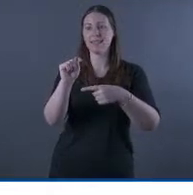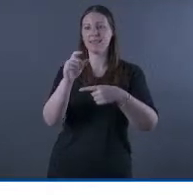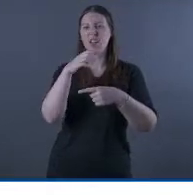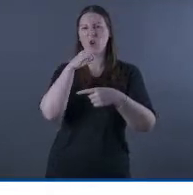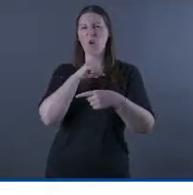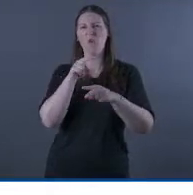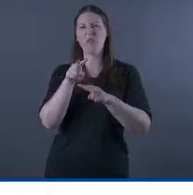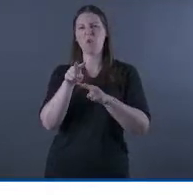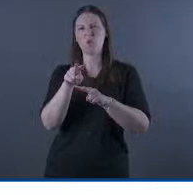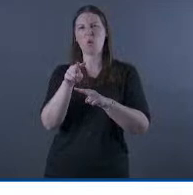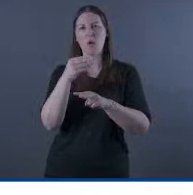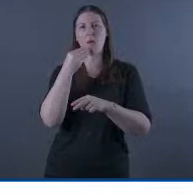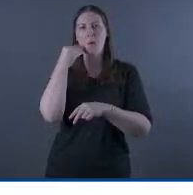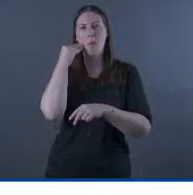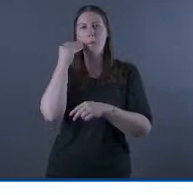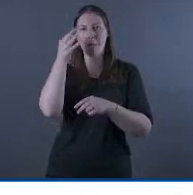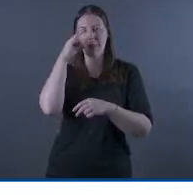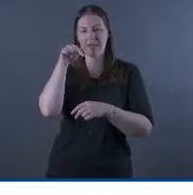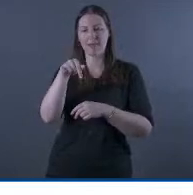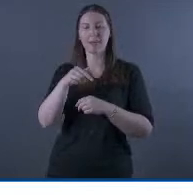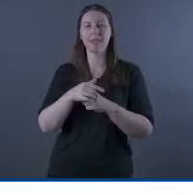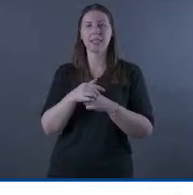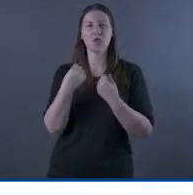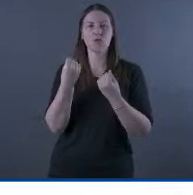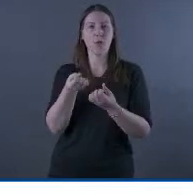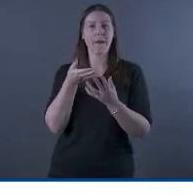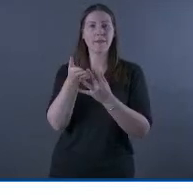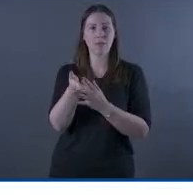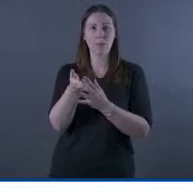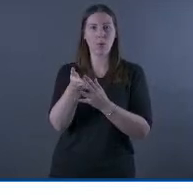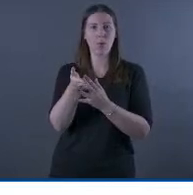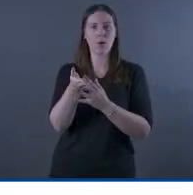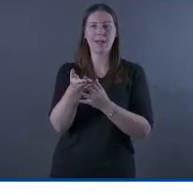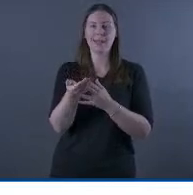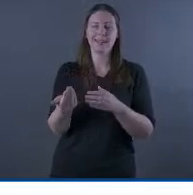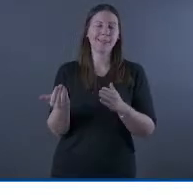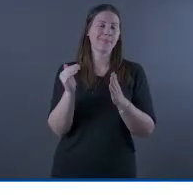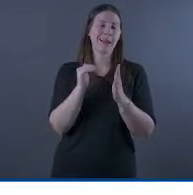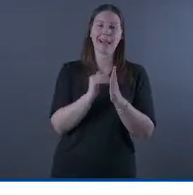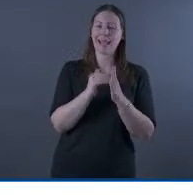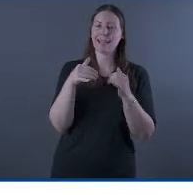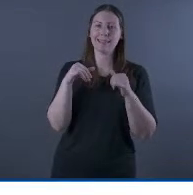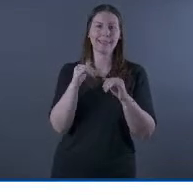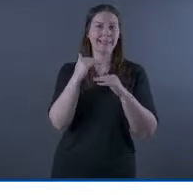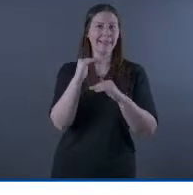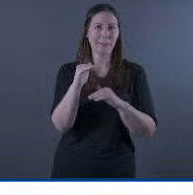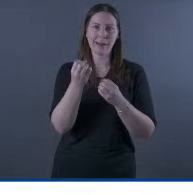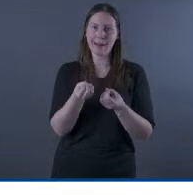Again, we've been largely limited by a vaccine supply to get that kind of up and running to full capacity.